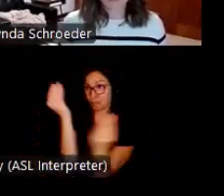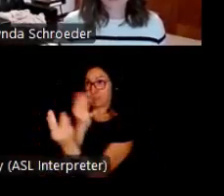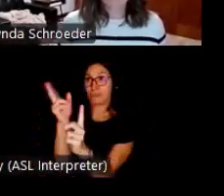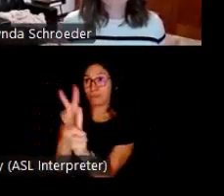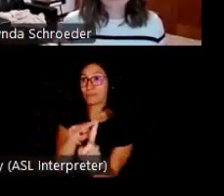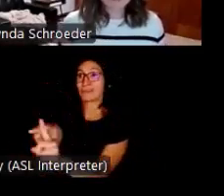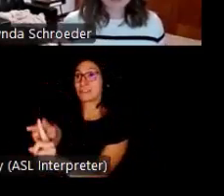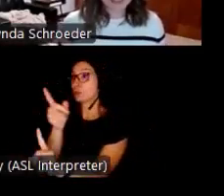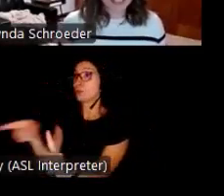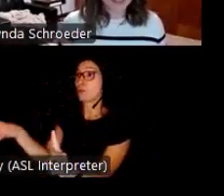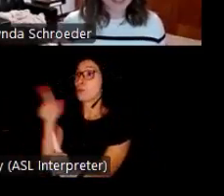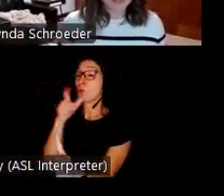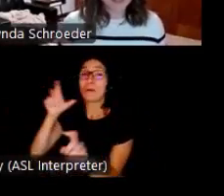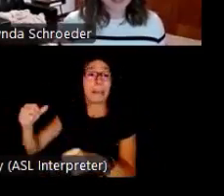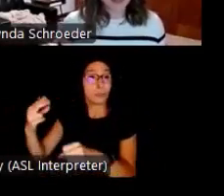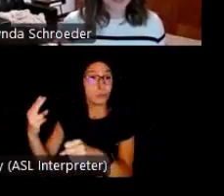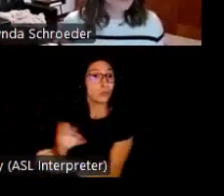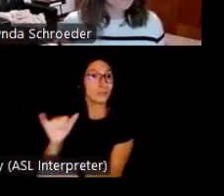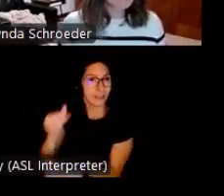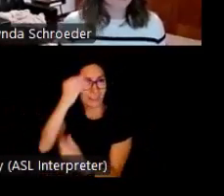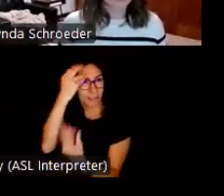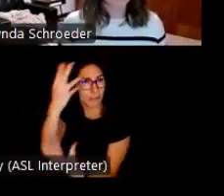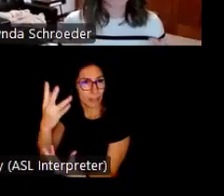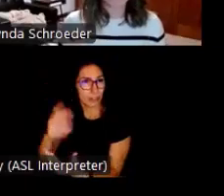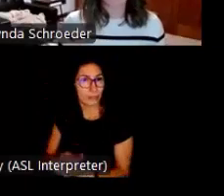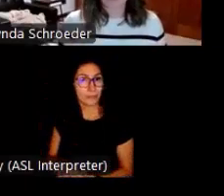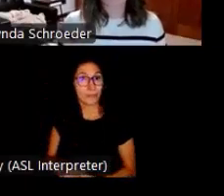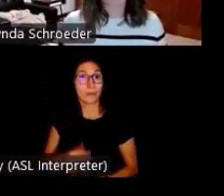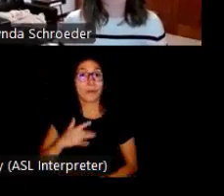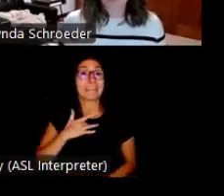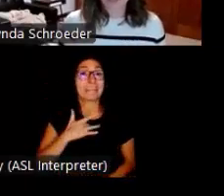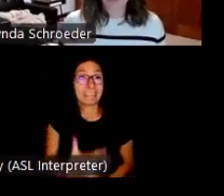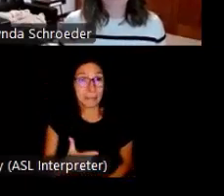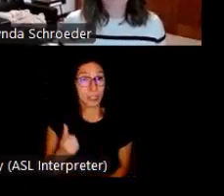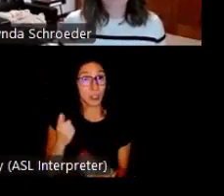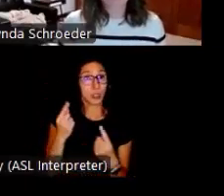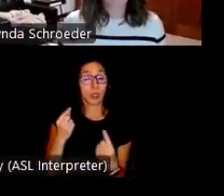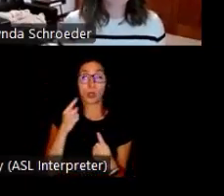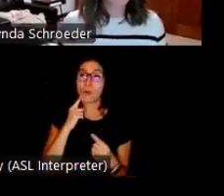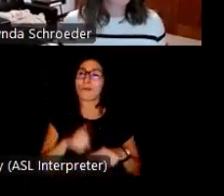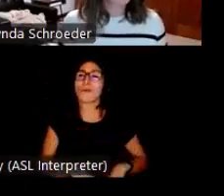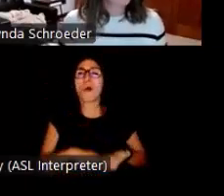And typically, we want to do that without delay.